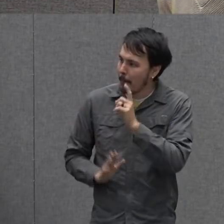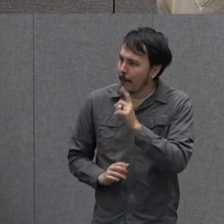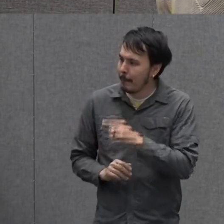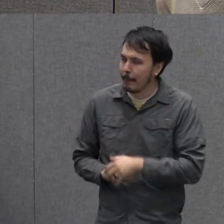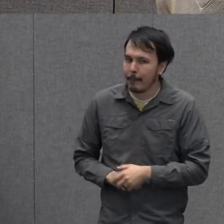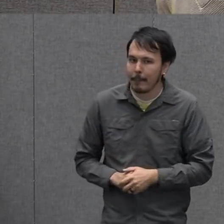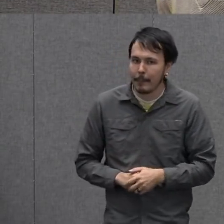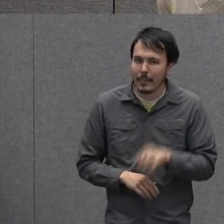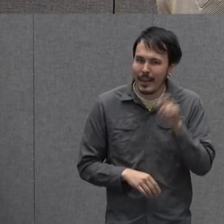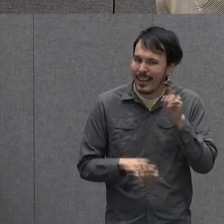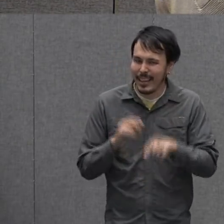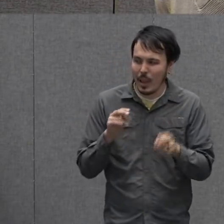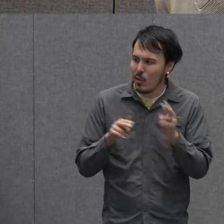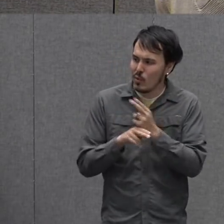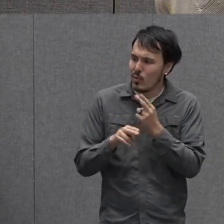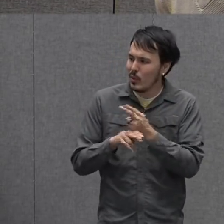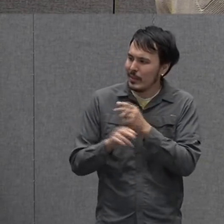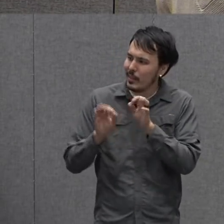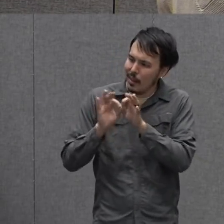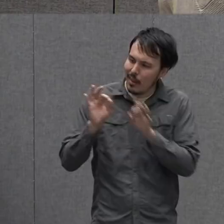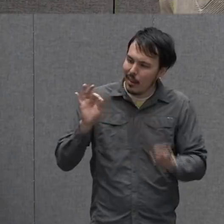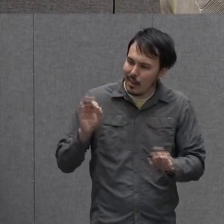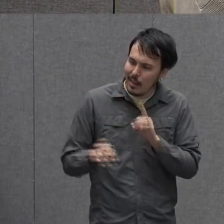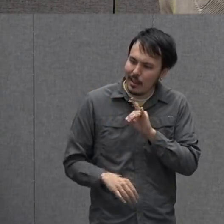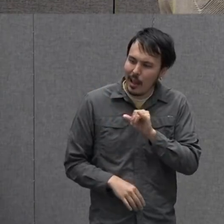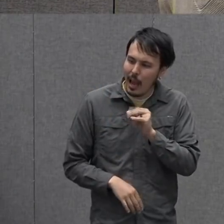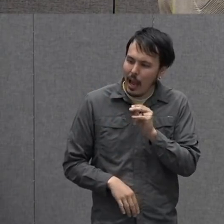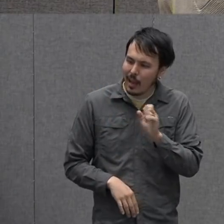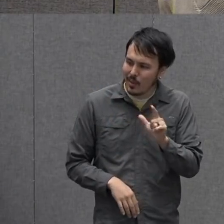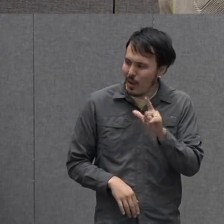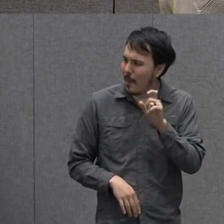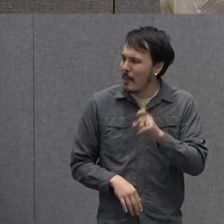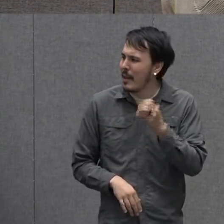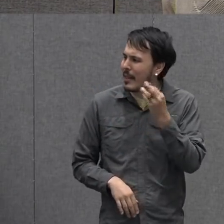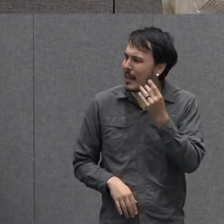I can't do this, so now I have to start thinking about,